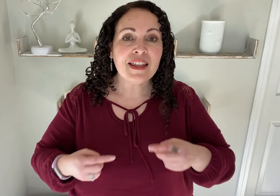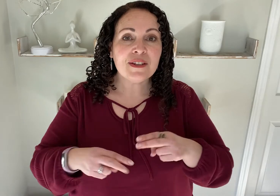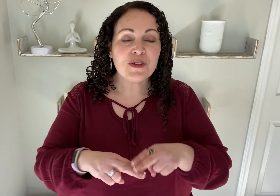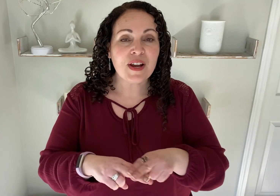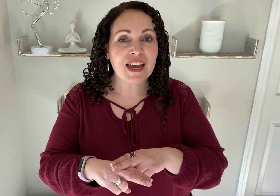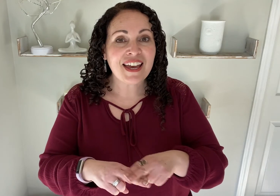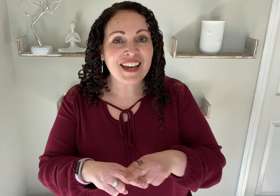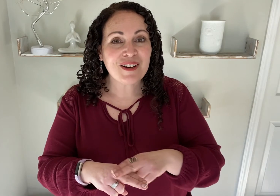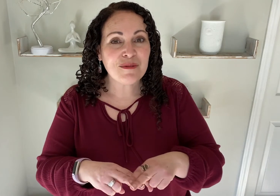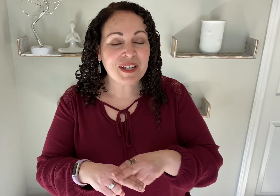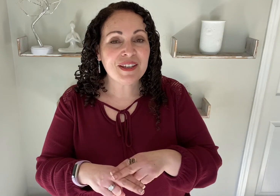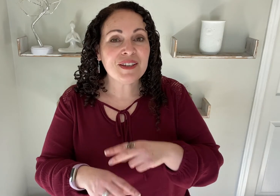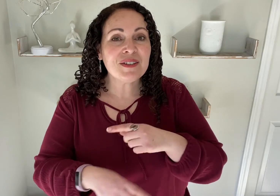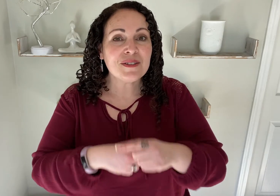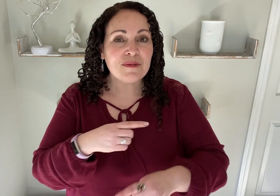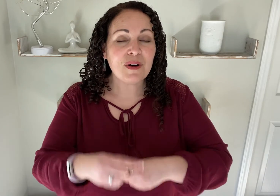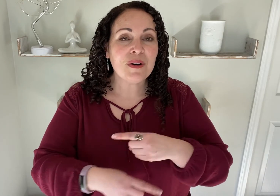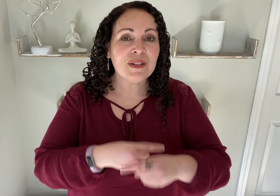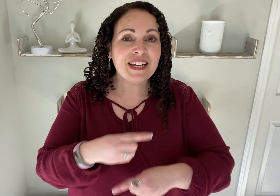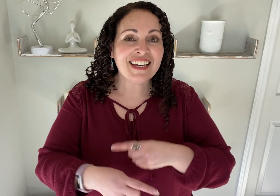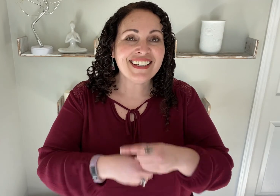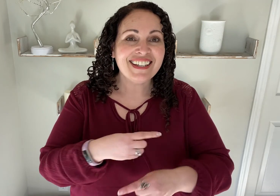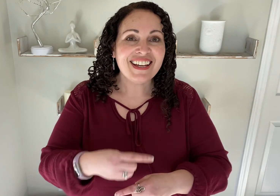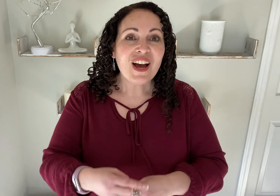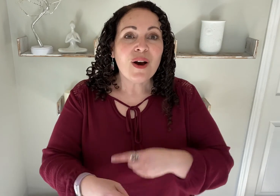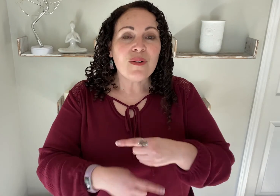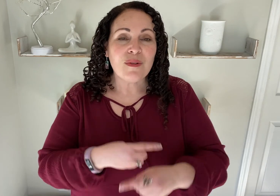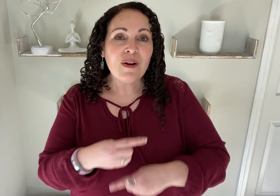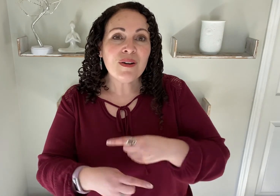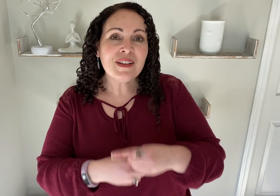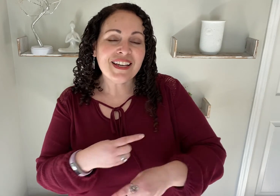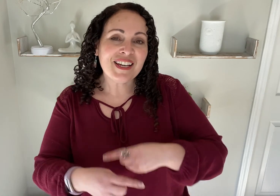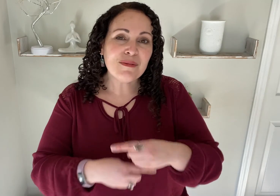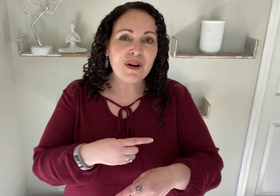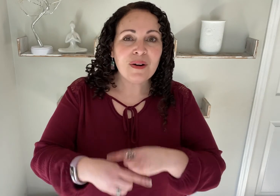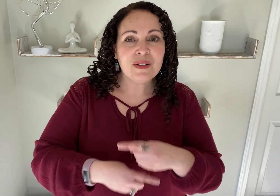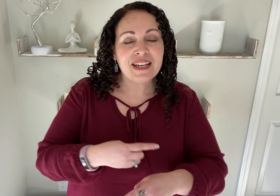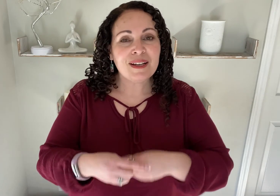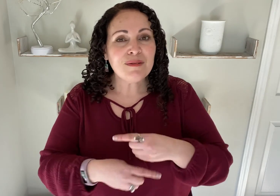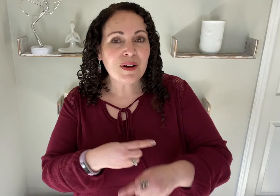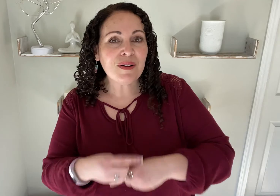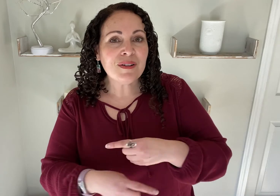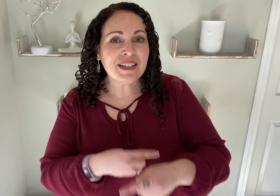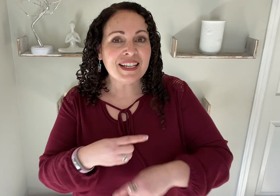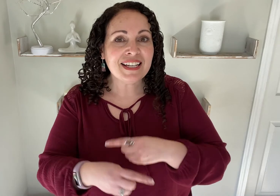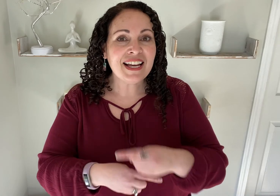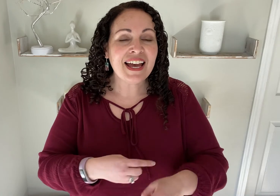And the train wheels are rolling, rolling, rolling, rolling